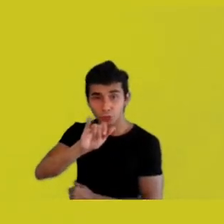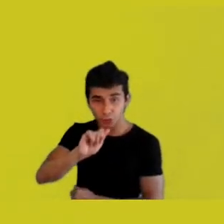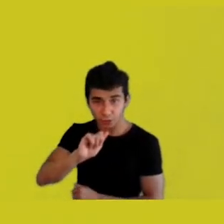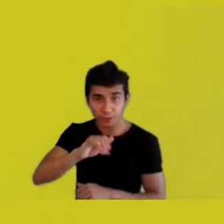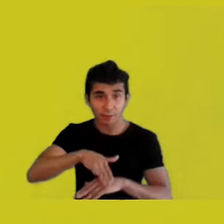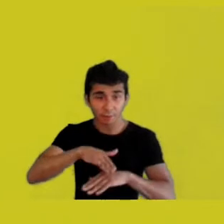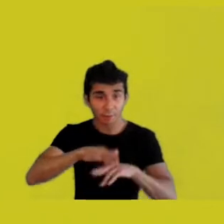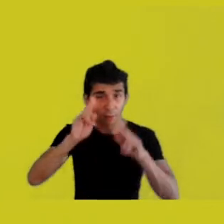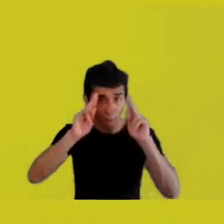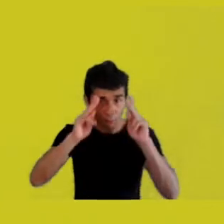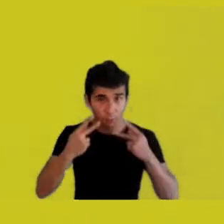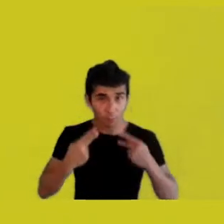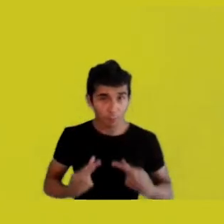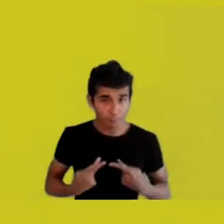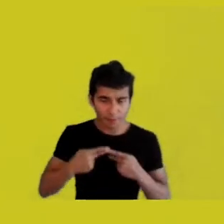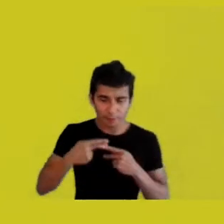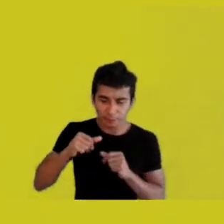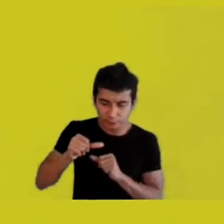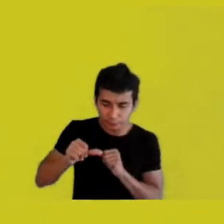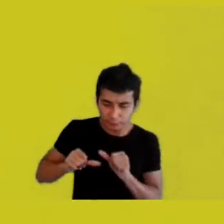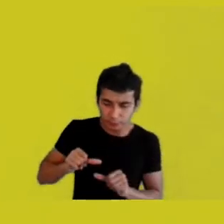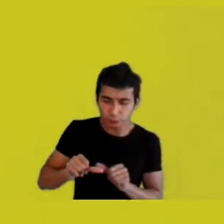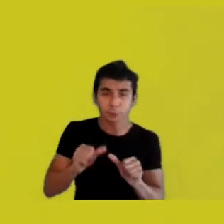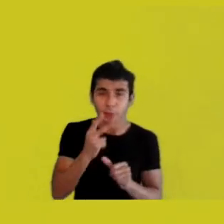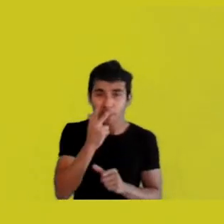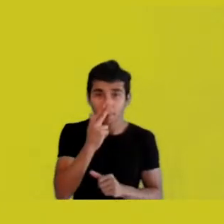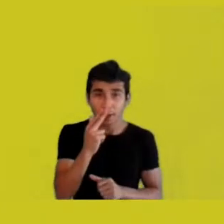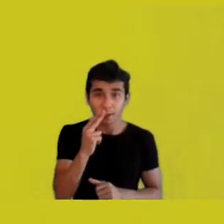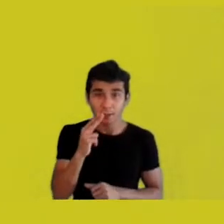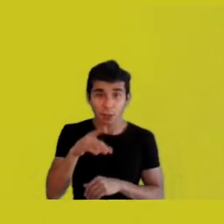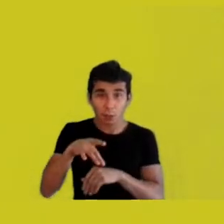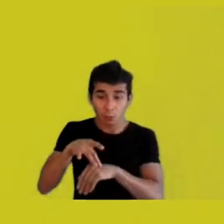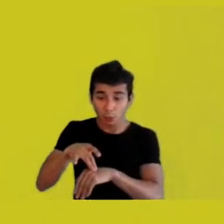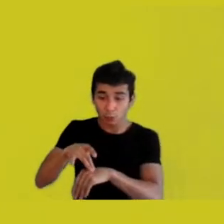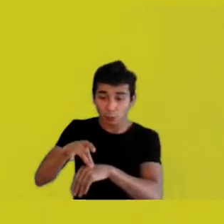It’s as if the being was a preserved substrate